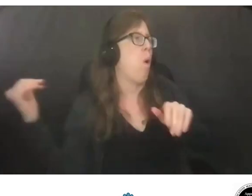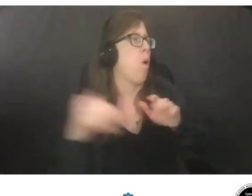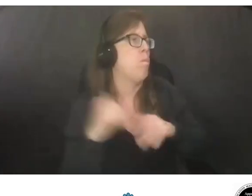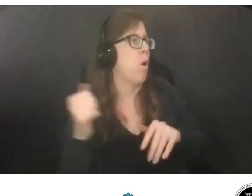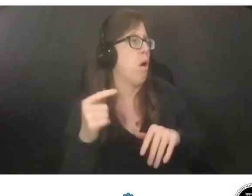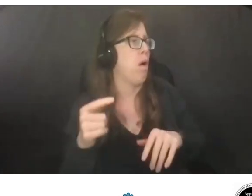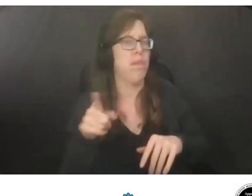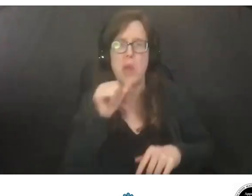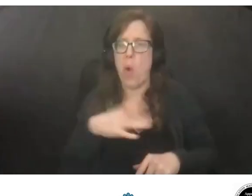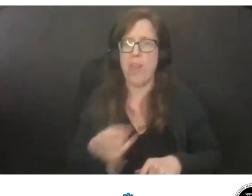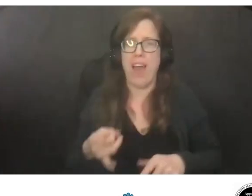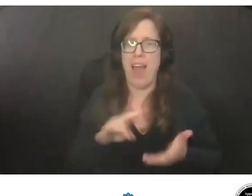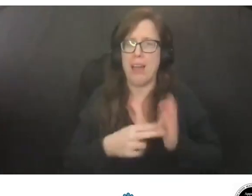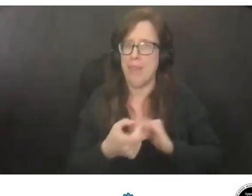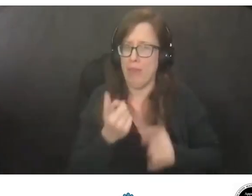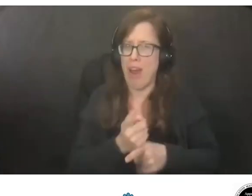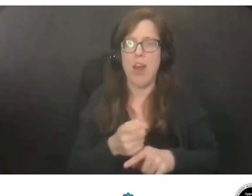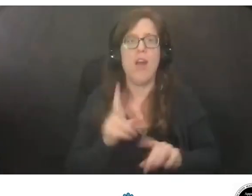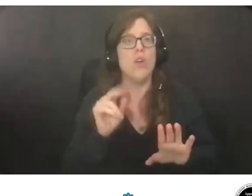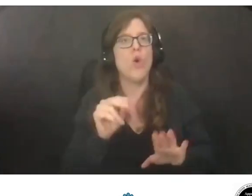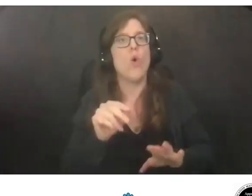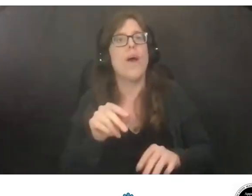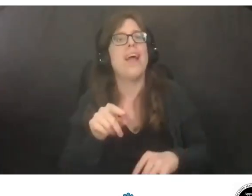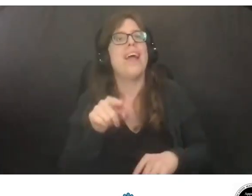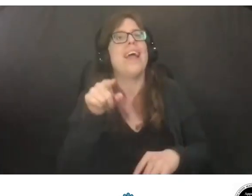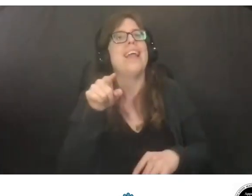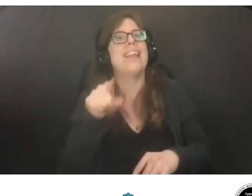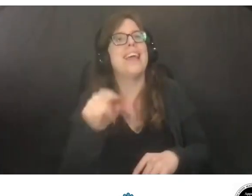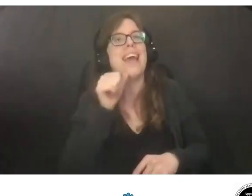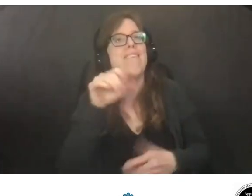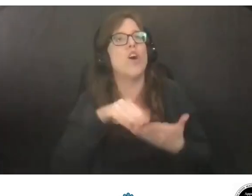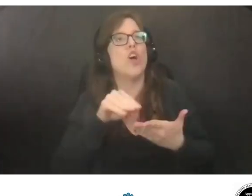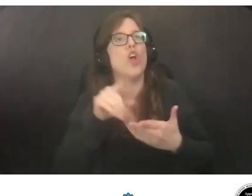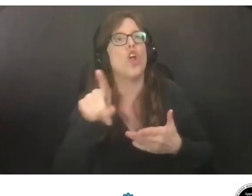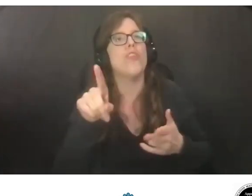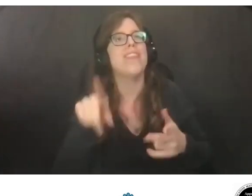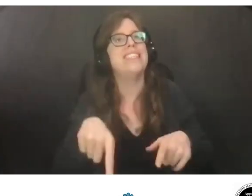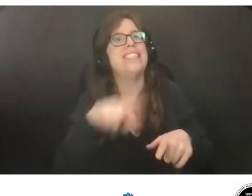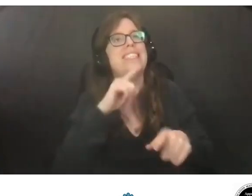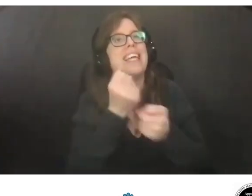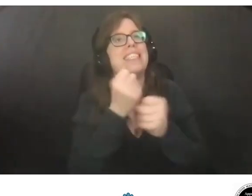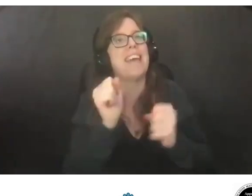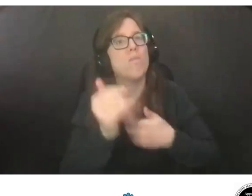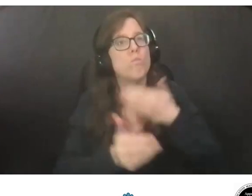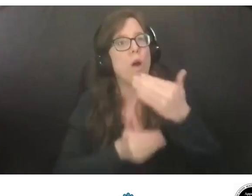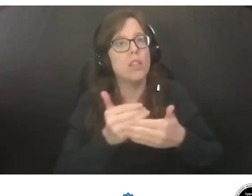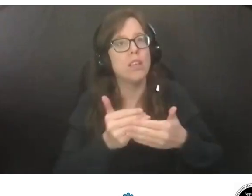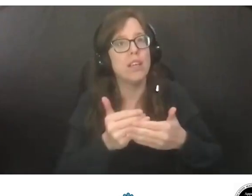they don't like it. It's just that they haven't learned that they're safe yet, and they're